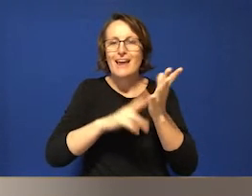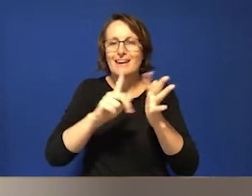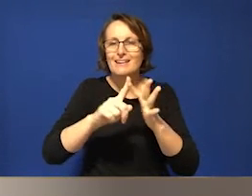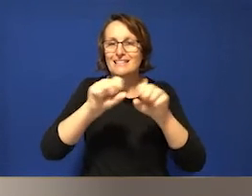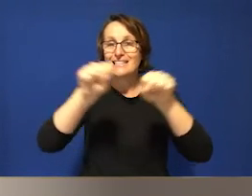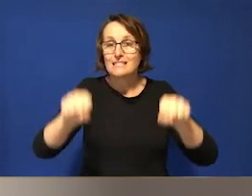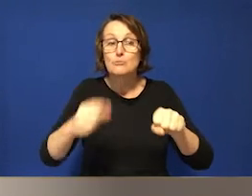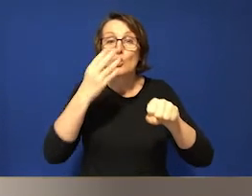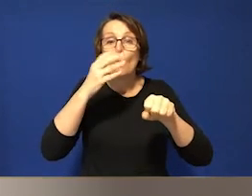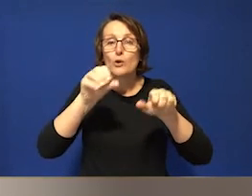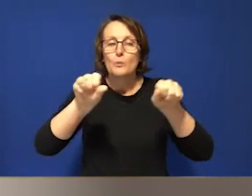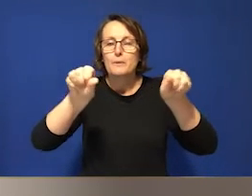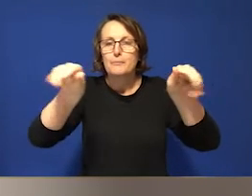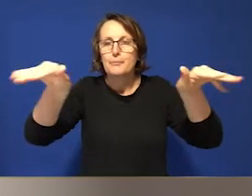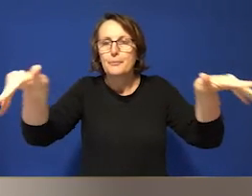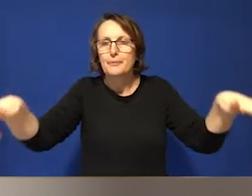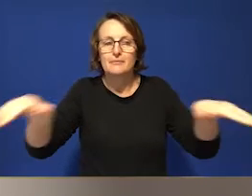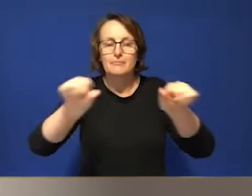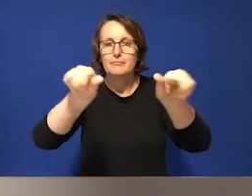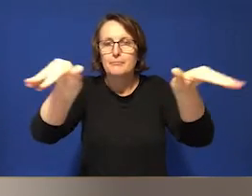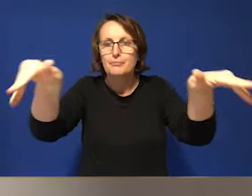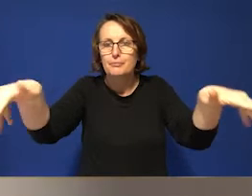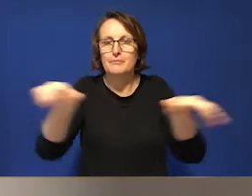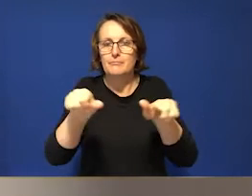So yeah, there's always the odd issue,